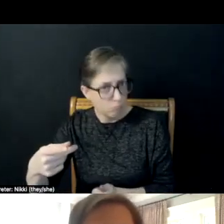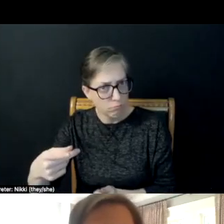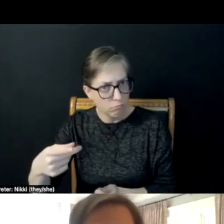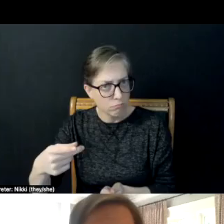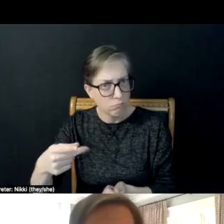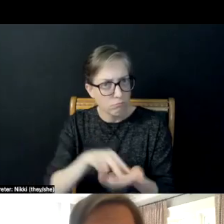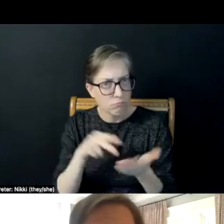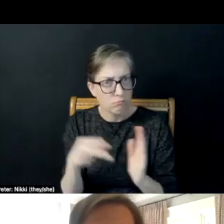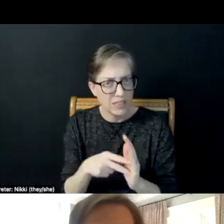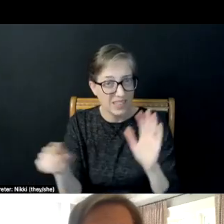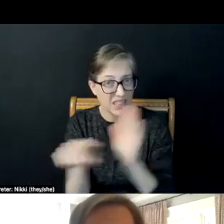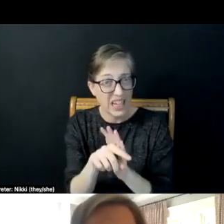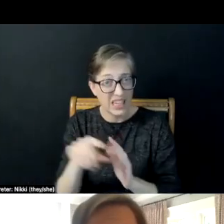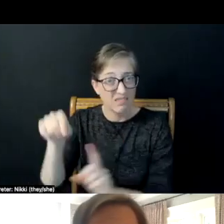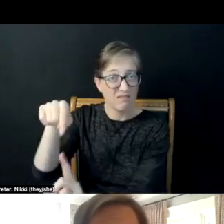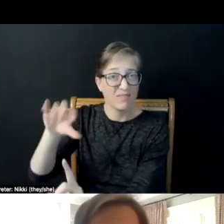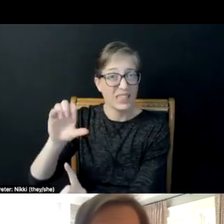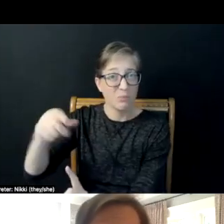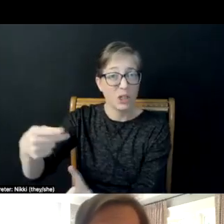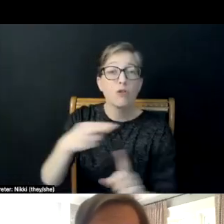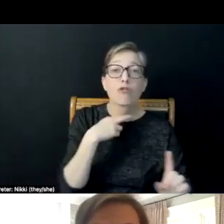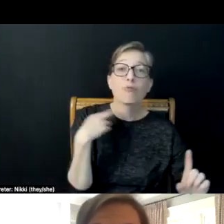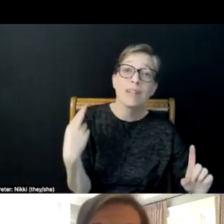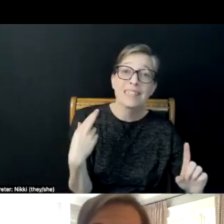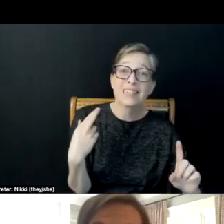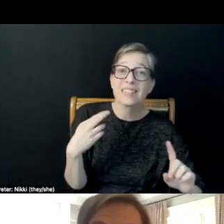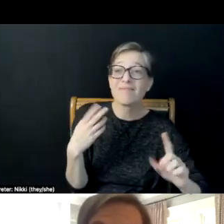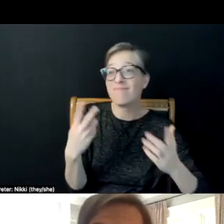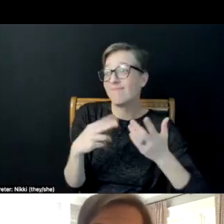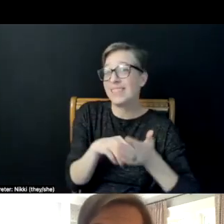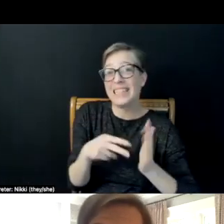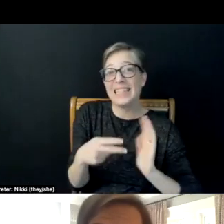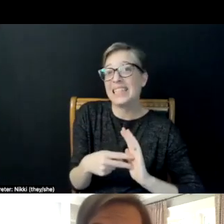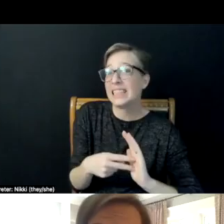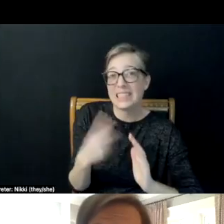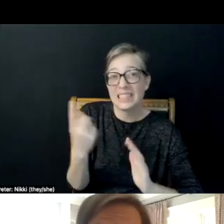a negative attribute because risk infers something negative. I don't have the risk of winning the lottery.